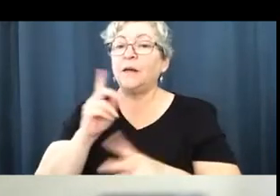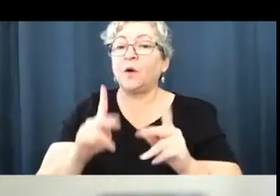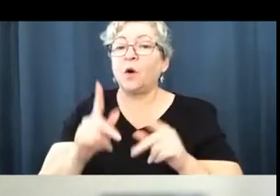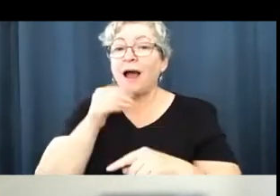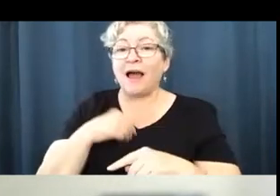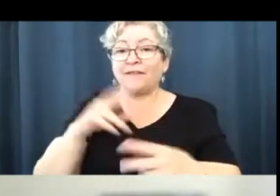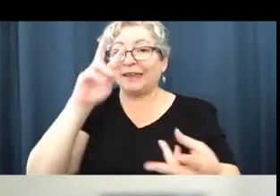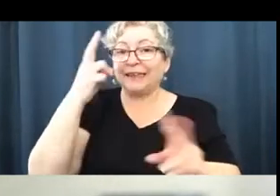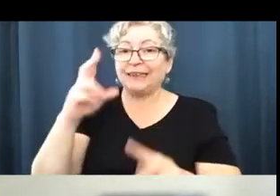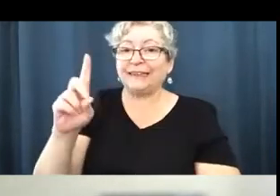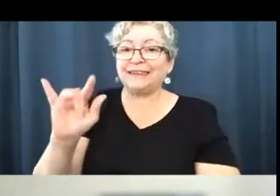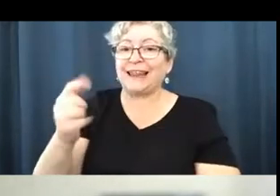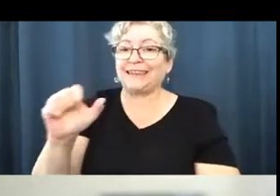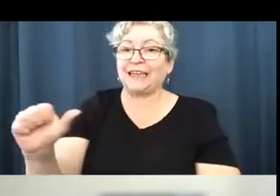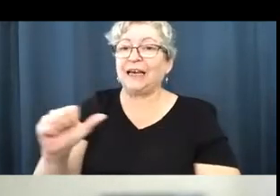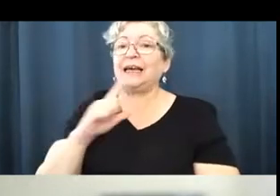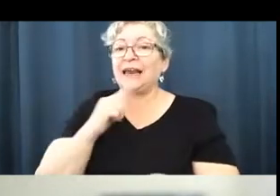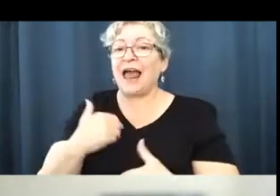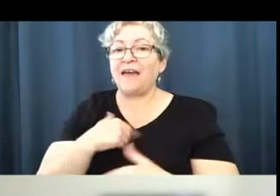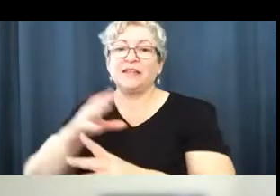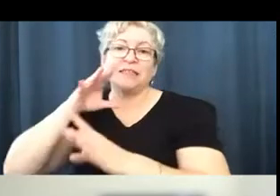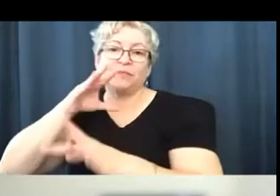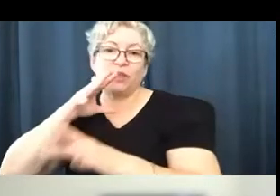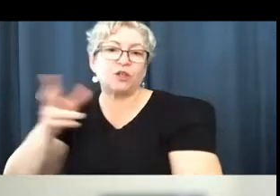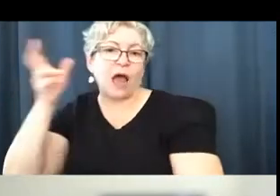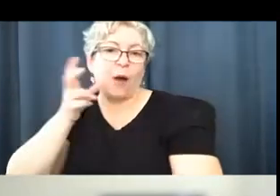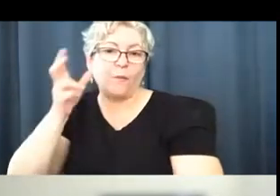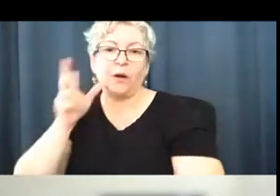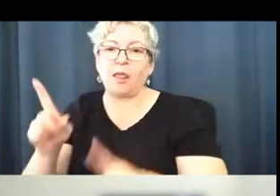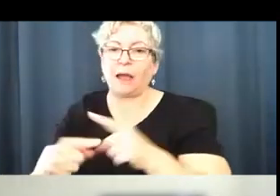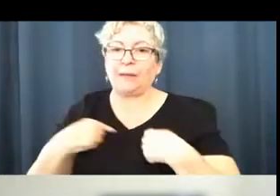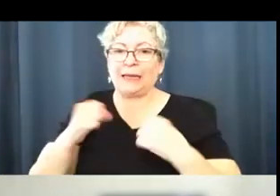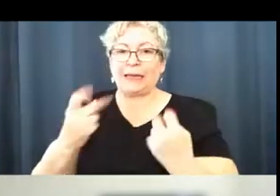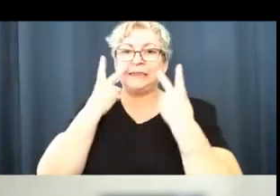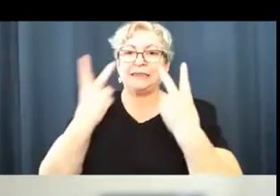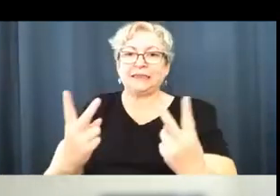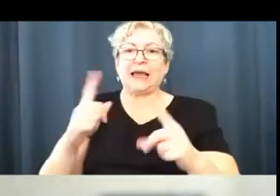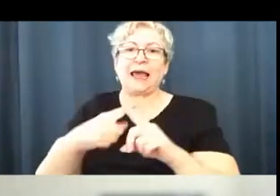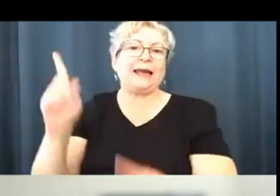they can benefit from the speech output just as I do. Imagine they can see it and hear it at the same time